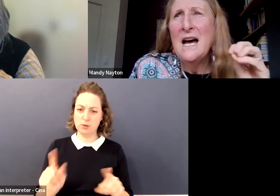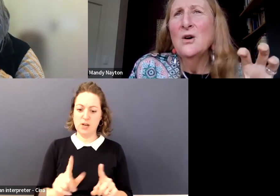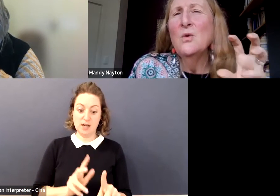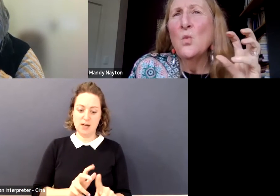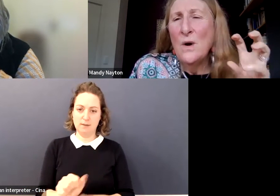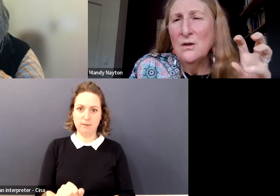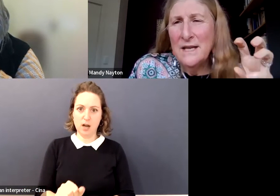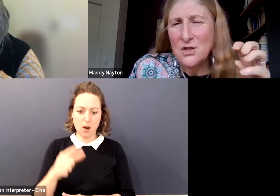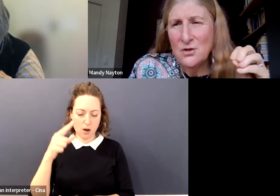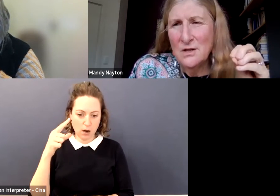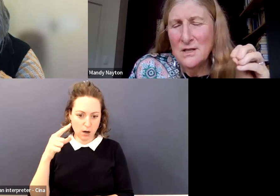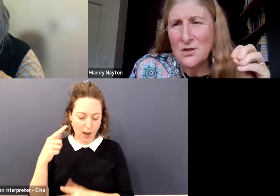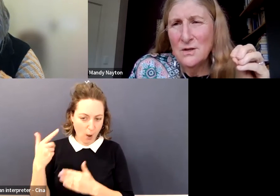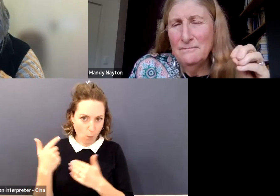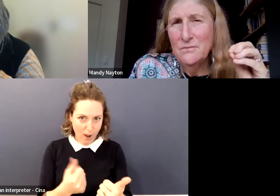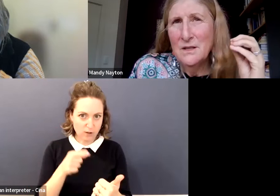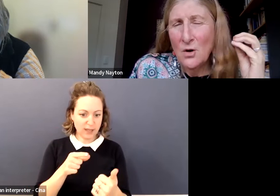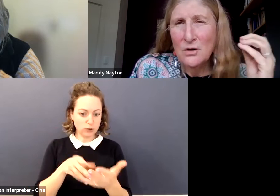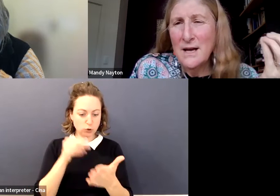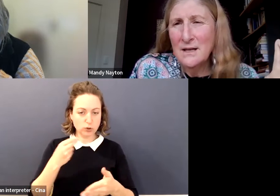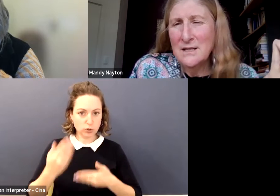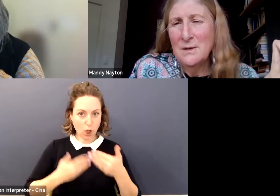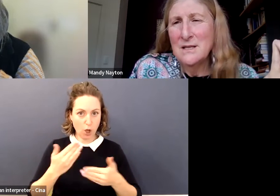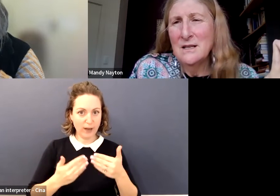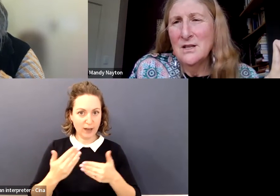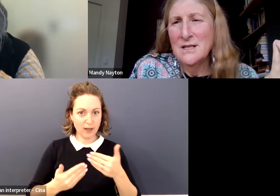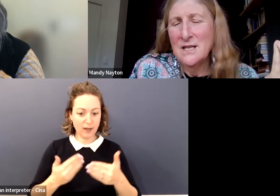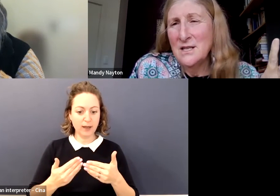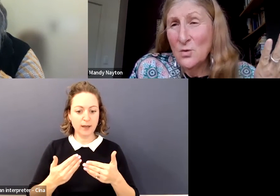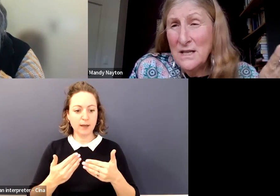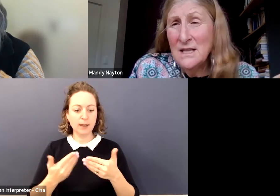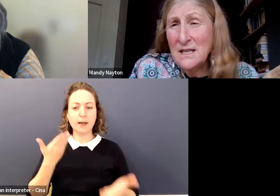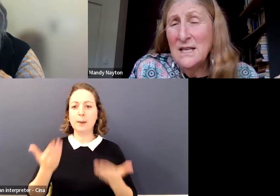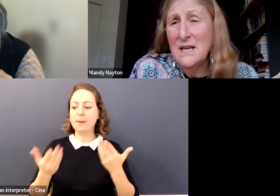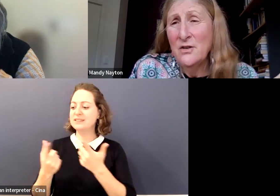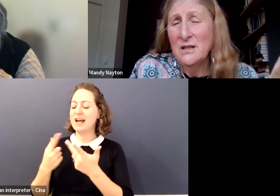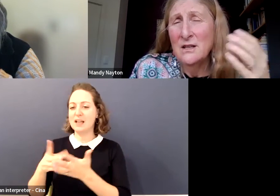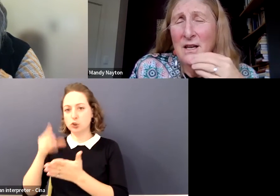how well that student is doing on academic standardised tests. So in the key area that